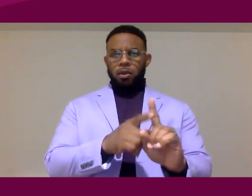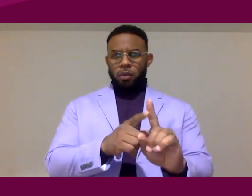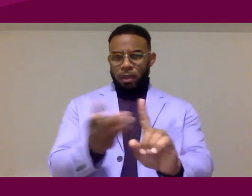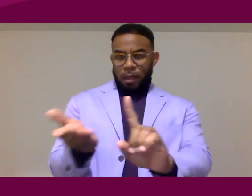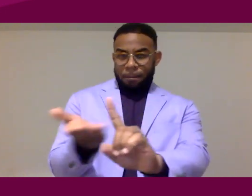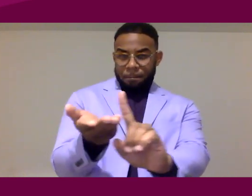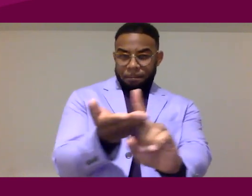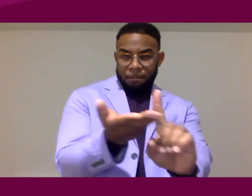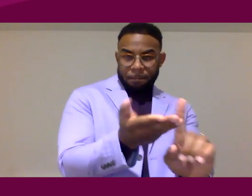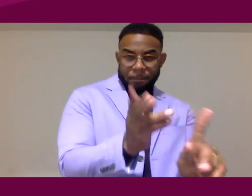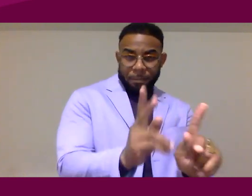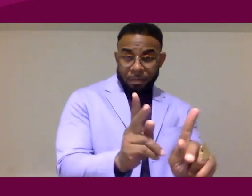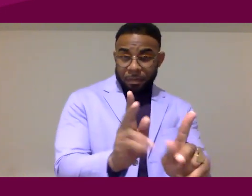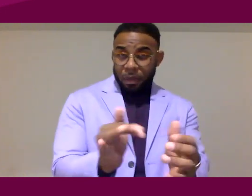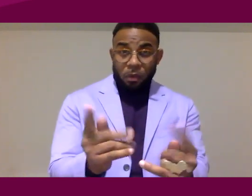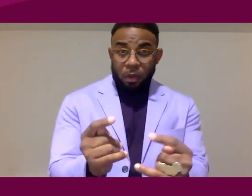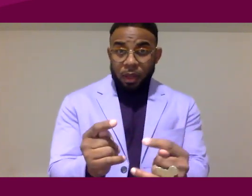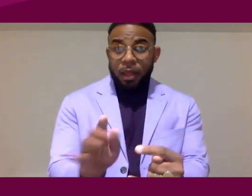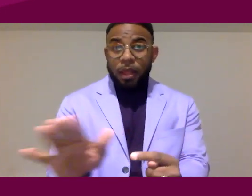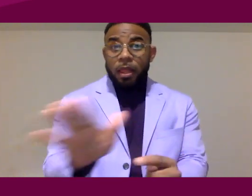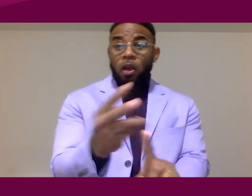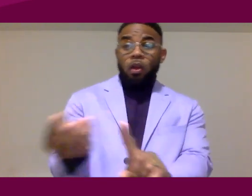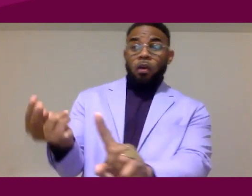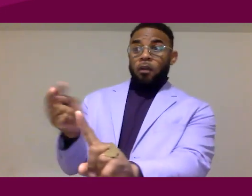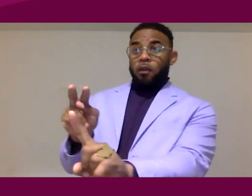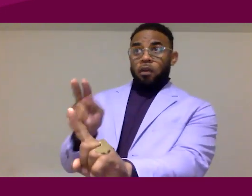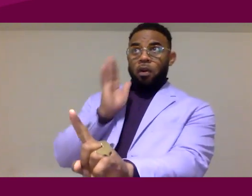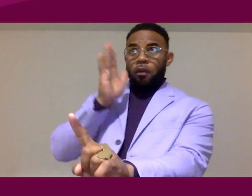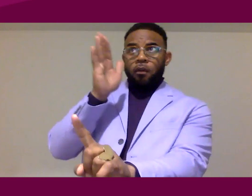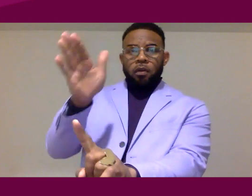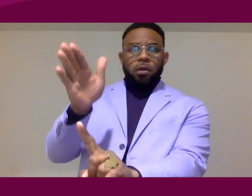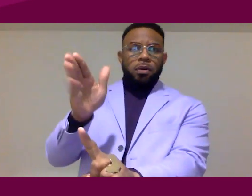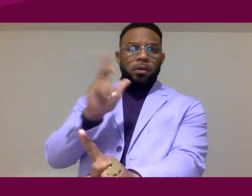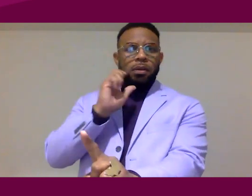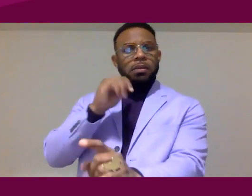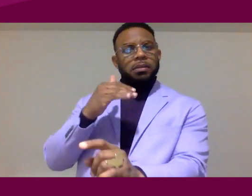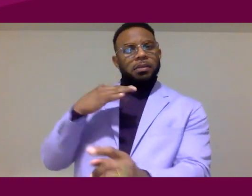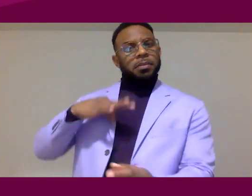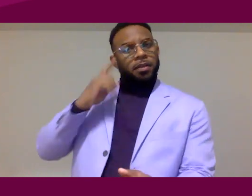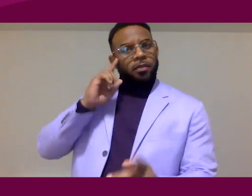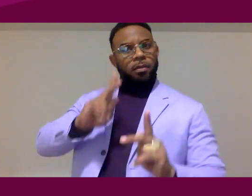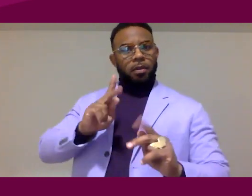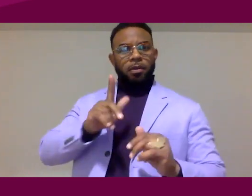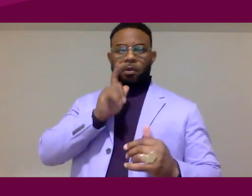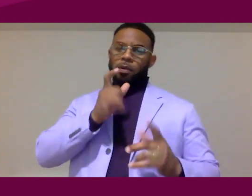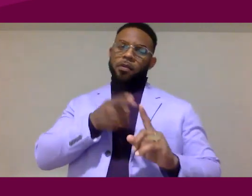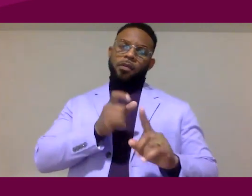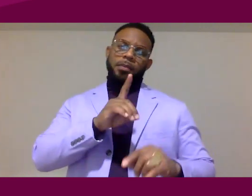people that their view of the future was in the benefit of people who were from disadvantaged